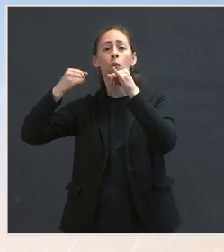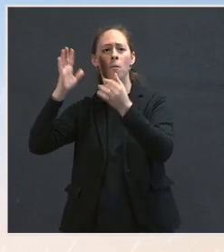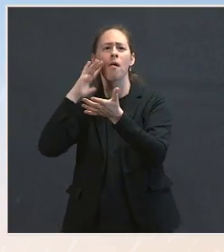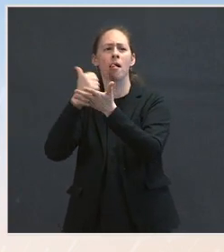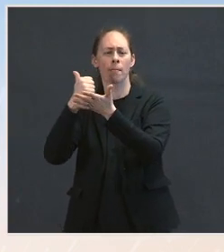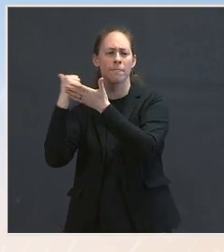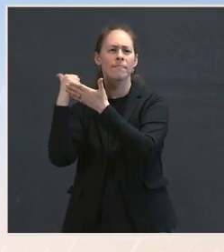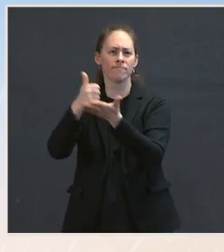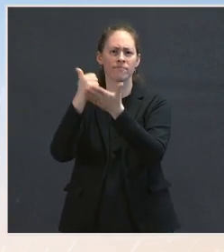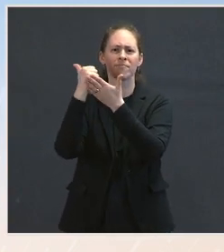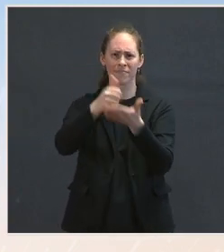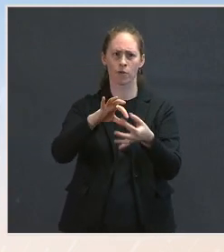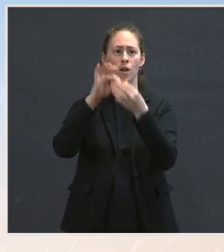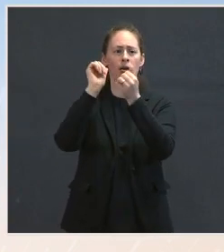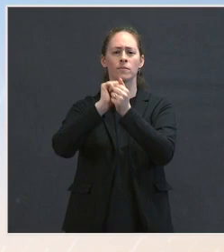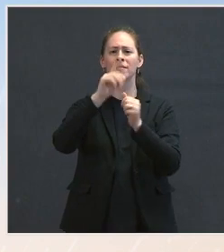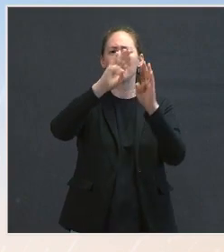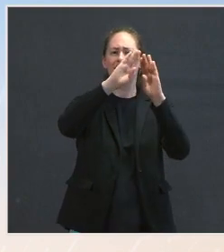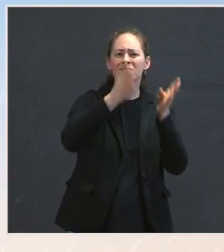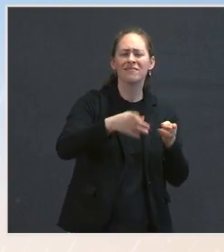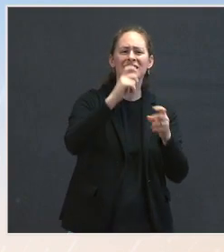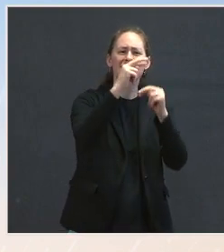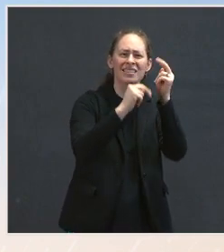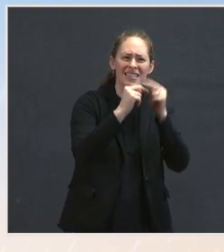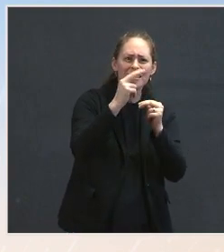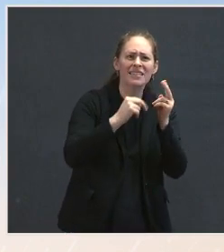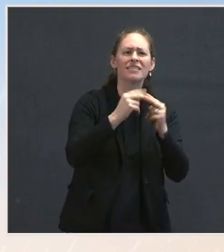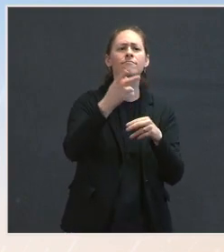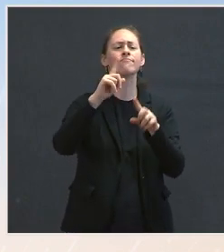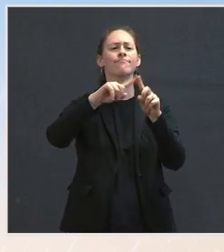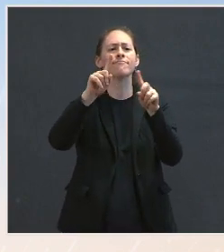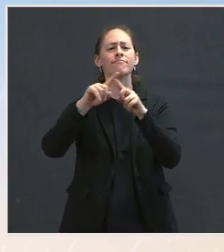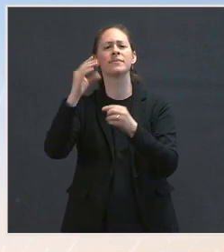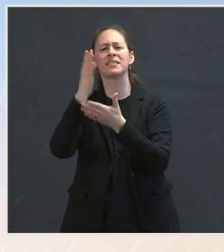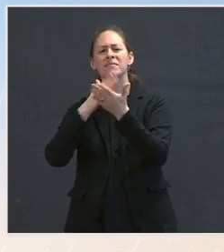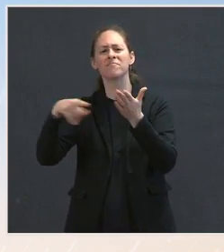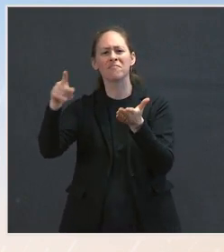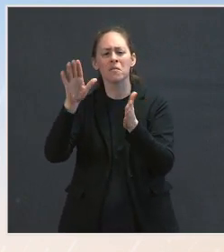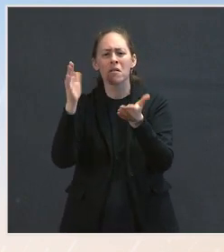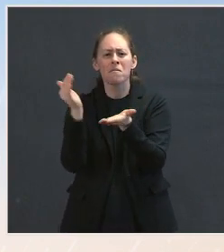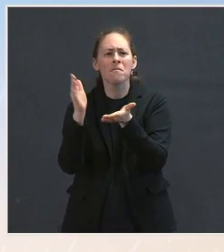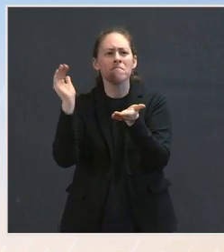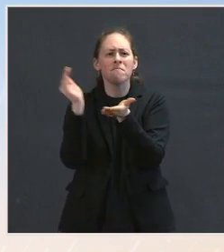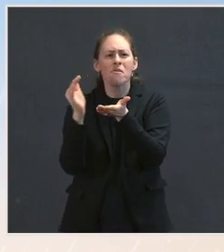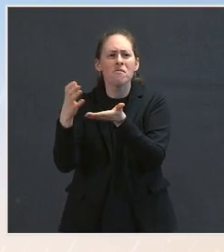low cost loans to cover uninsured property losses; and other programs to help individuals and business owners